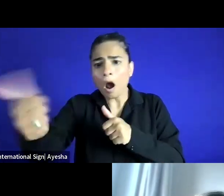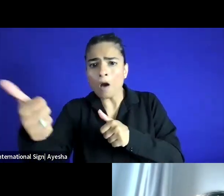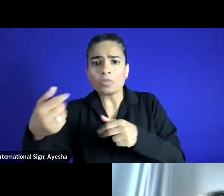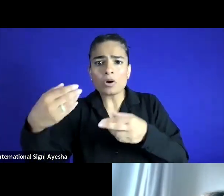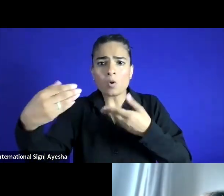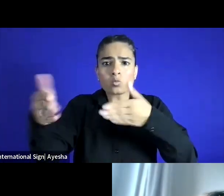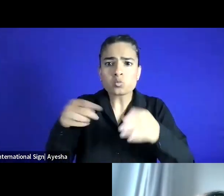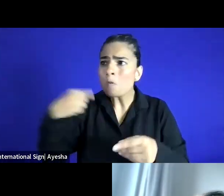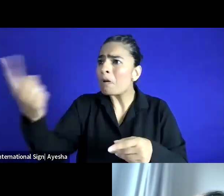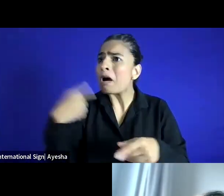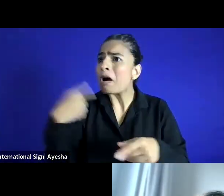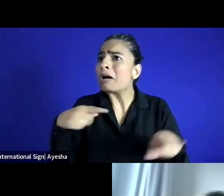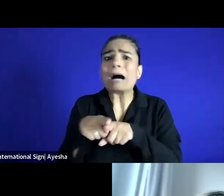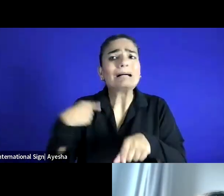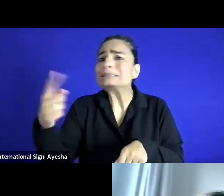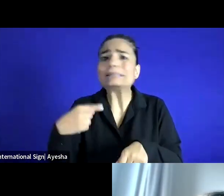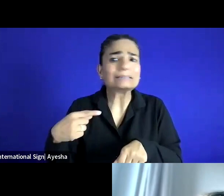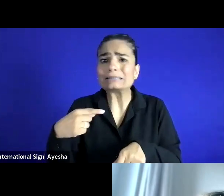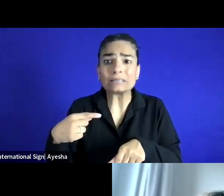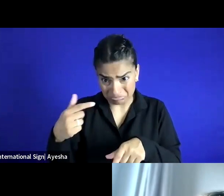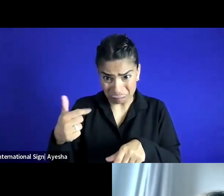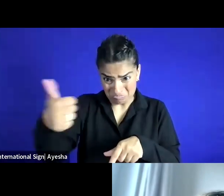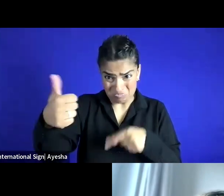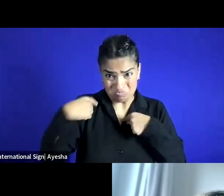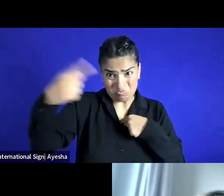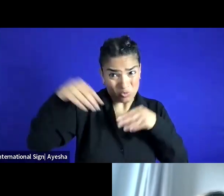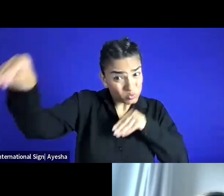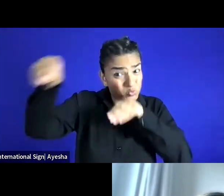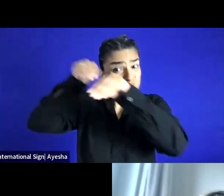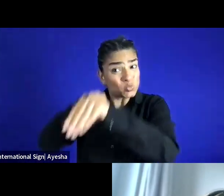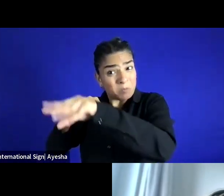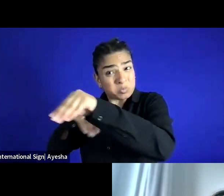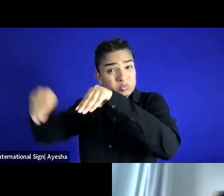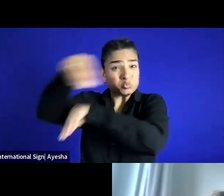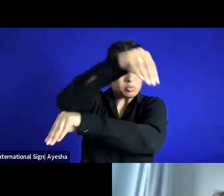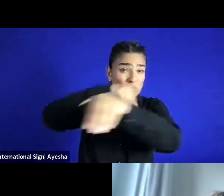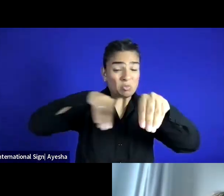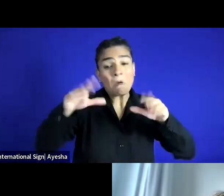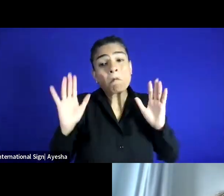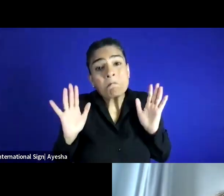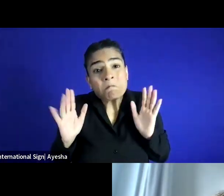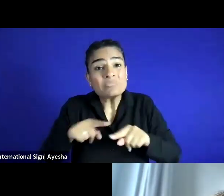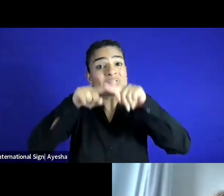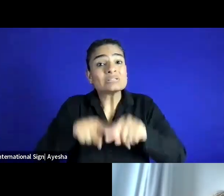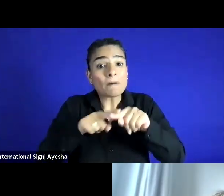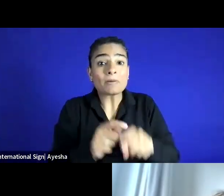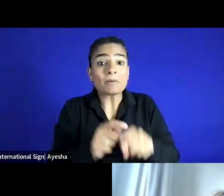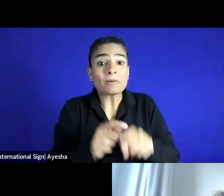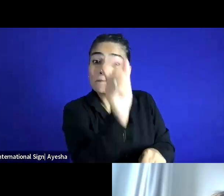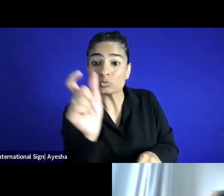But that's also a level of, individual responsibility as well. However, that is at the forum,